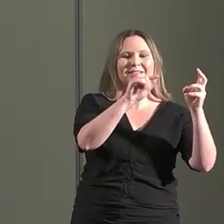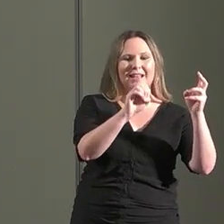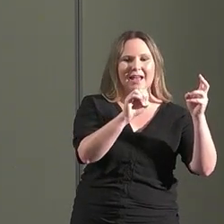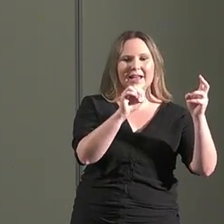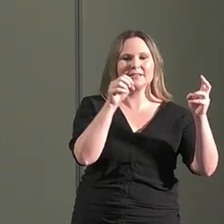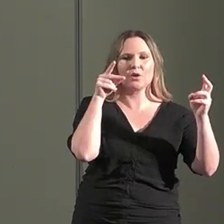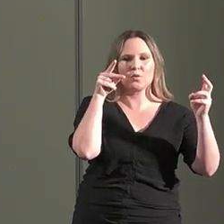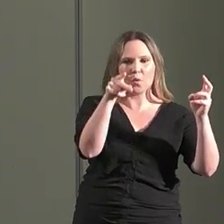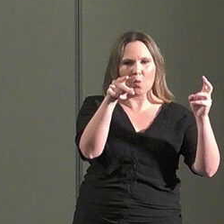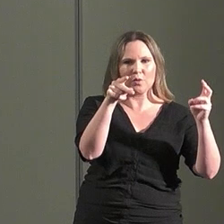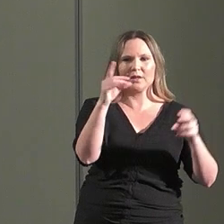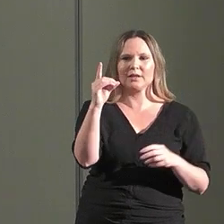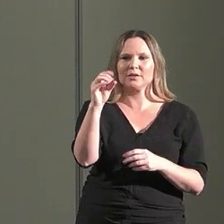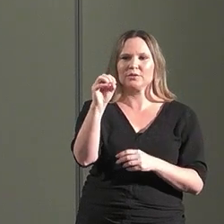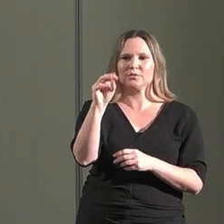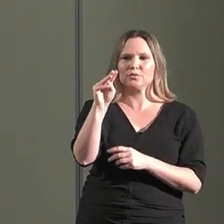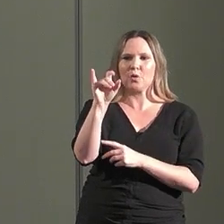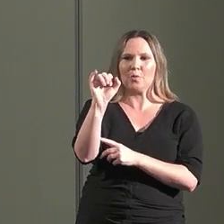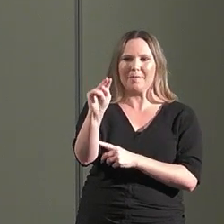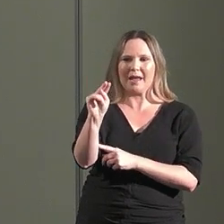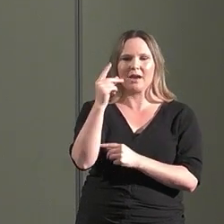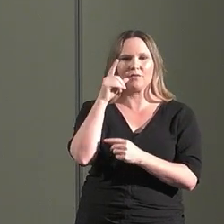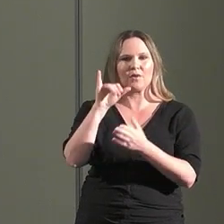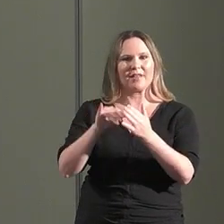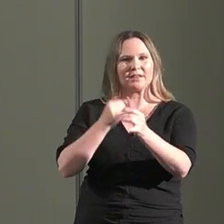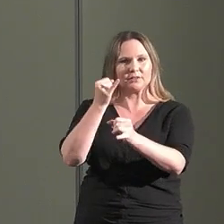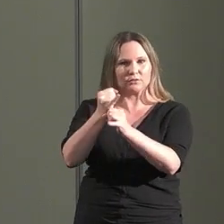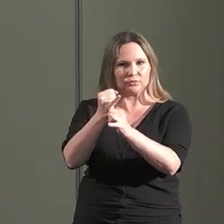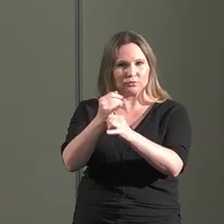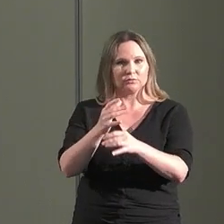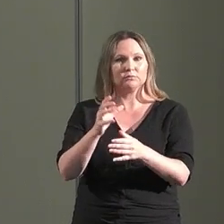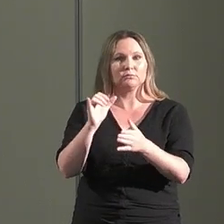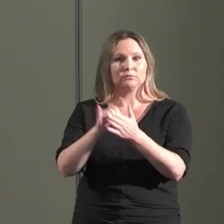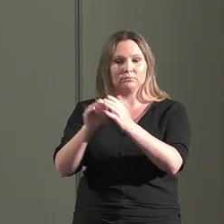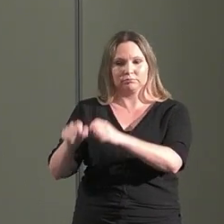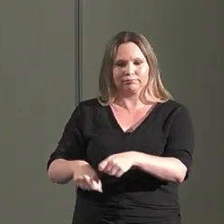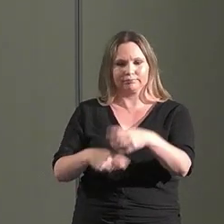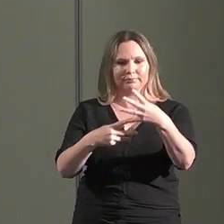the domain of the institutions. And that yielded 10 web pages.